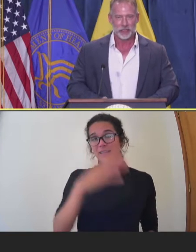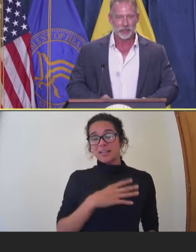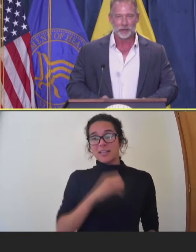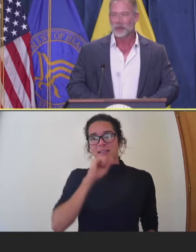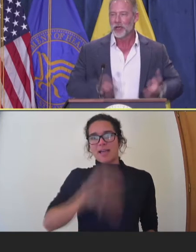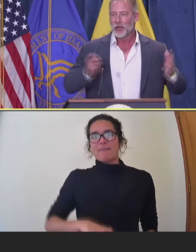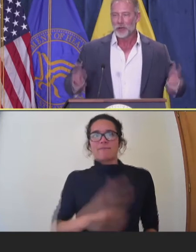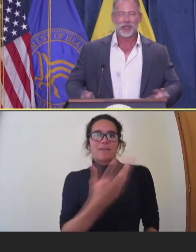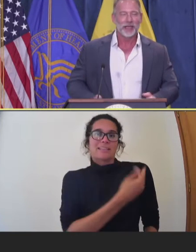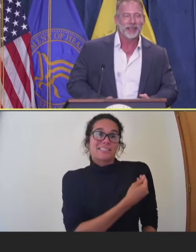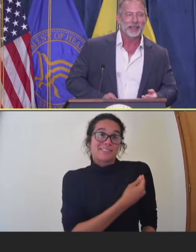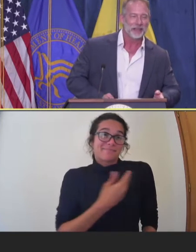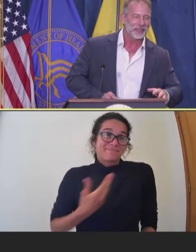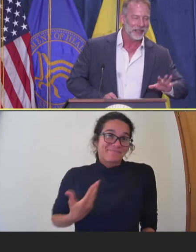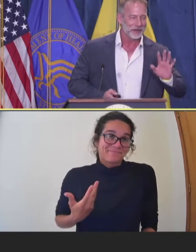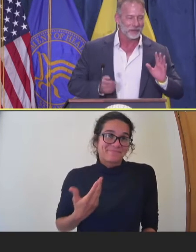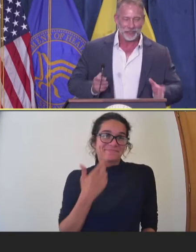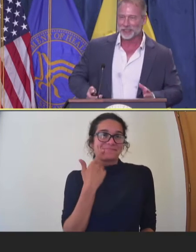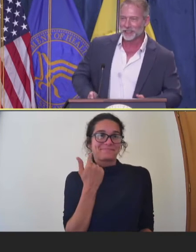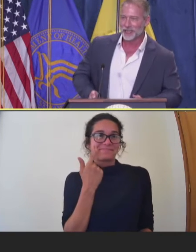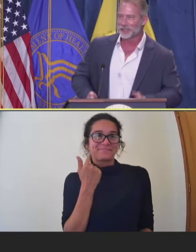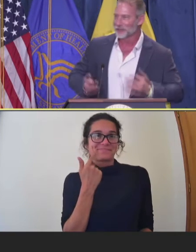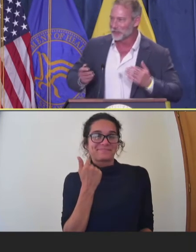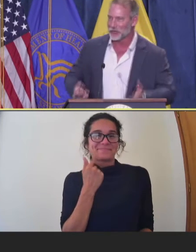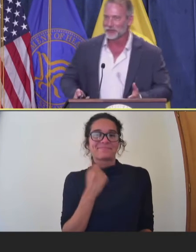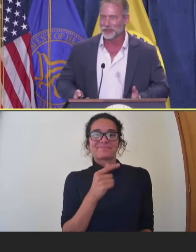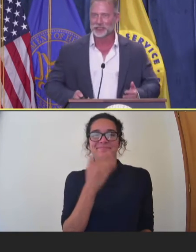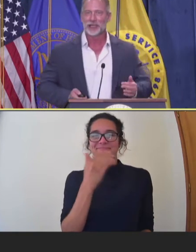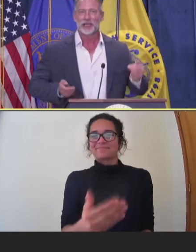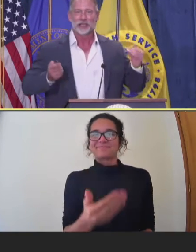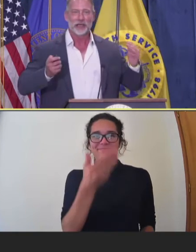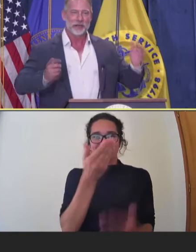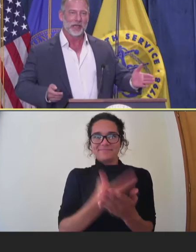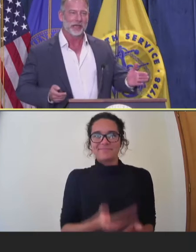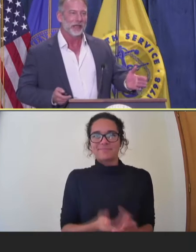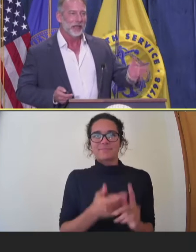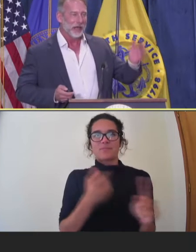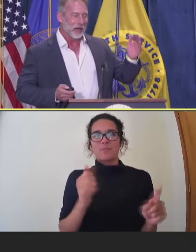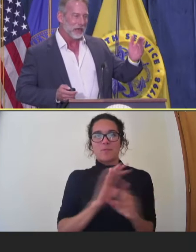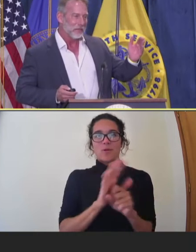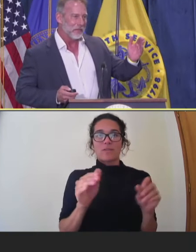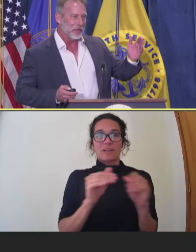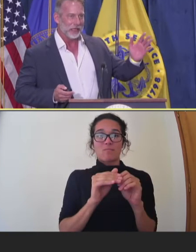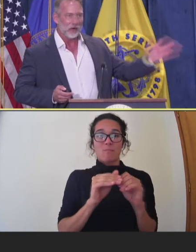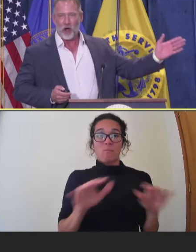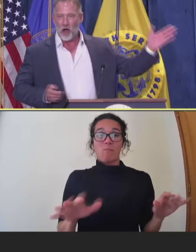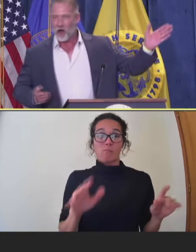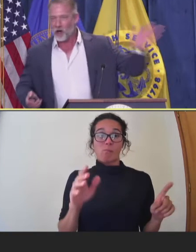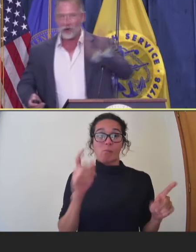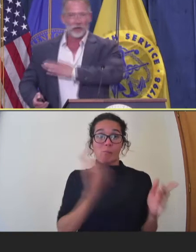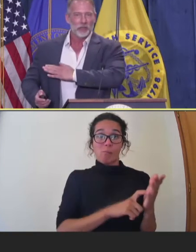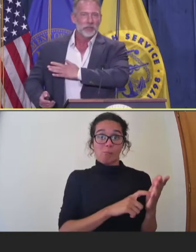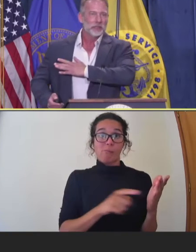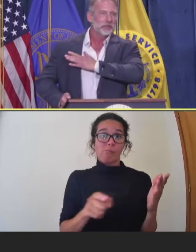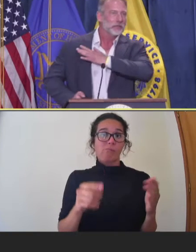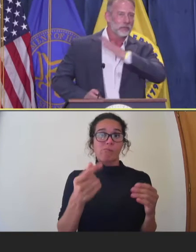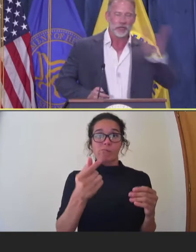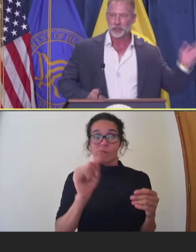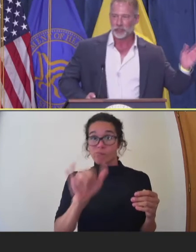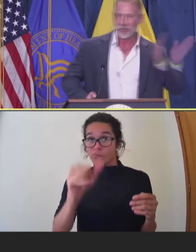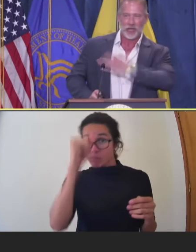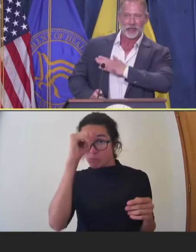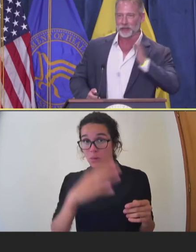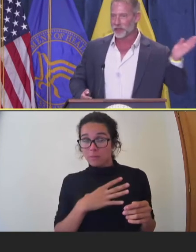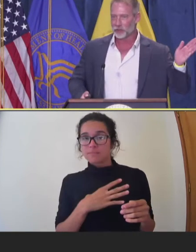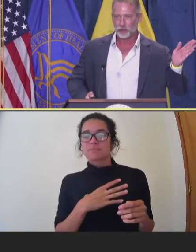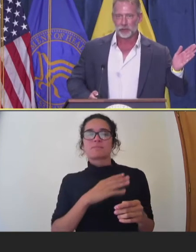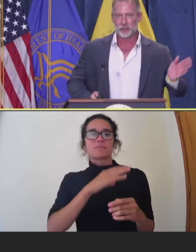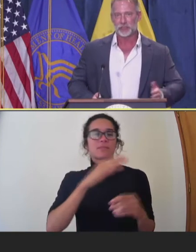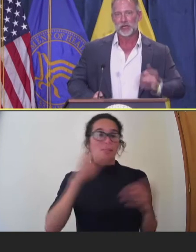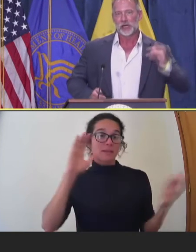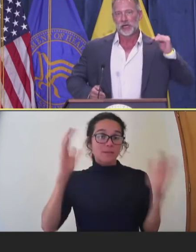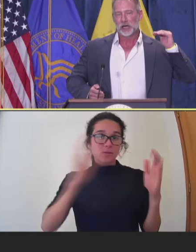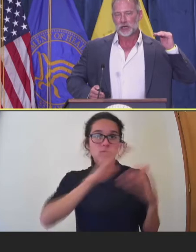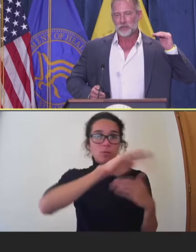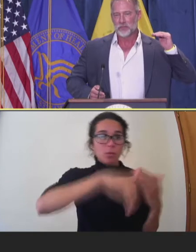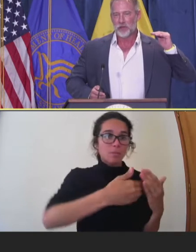you know. And there's really good data from COVID that in all racial and ethnic groups,